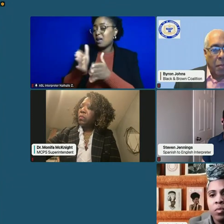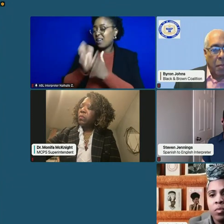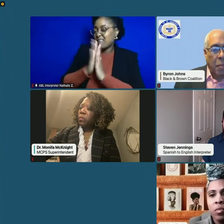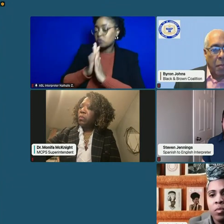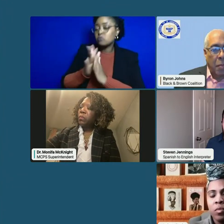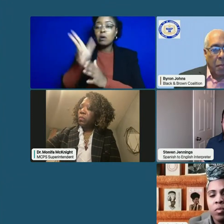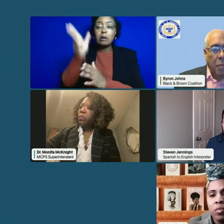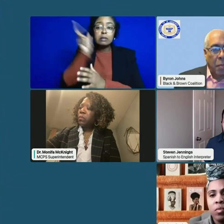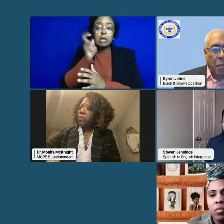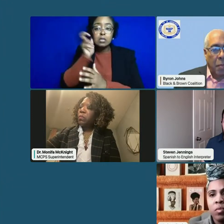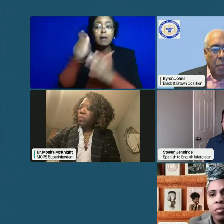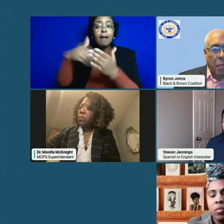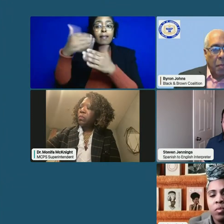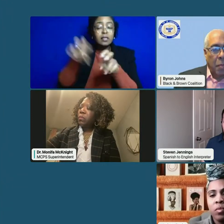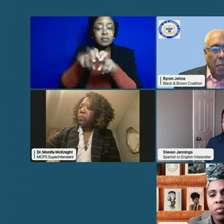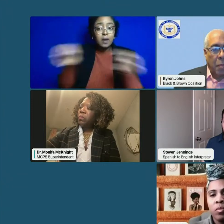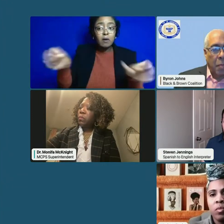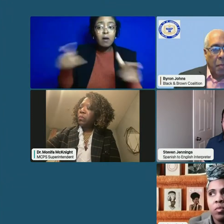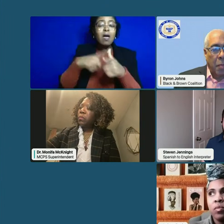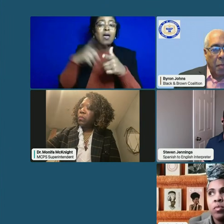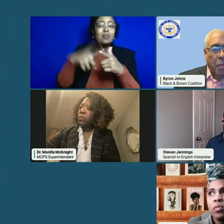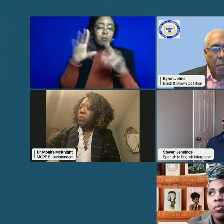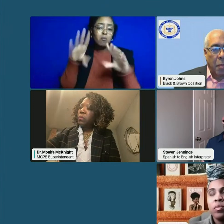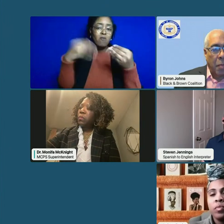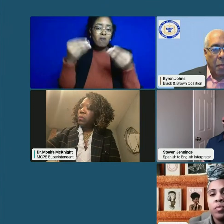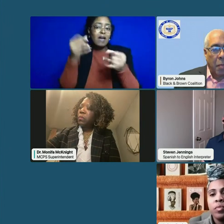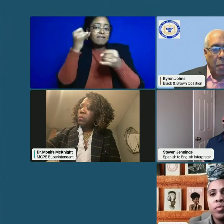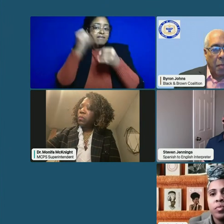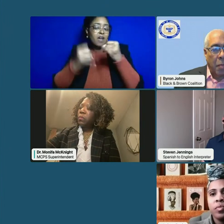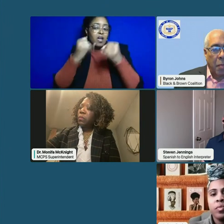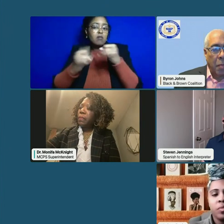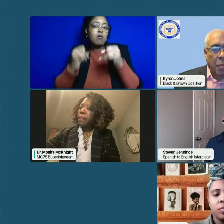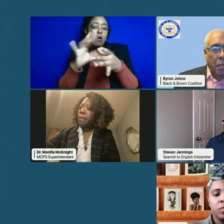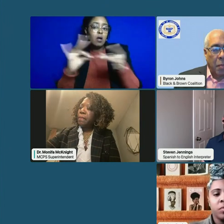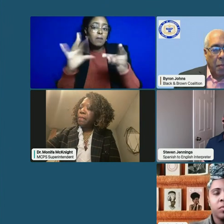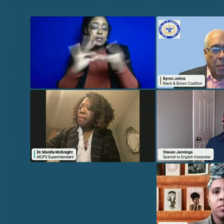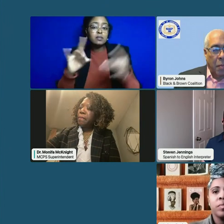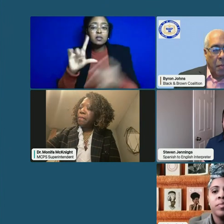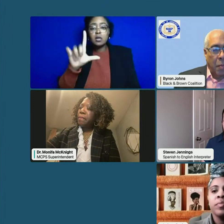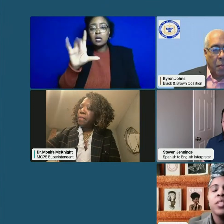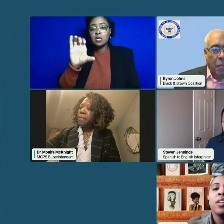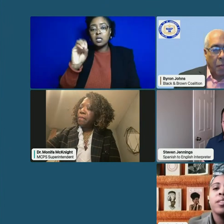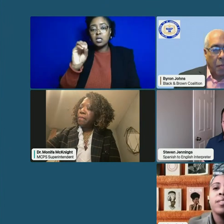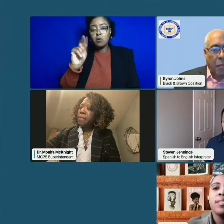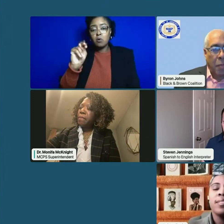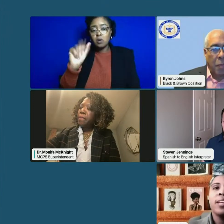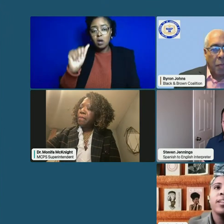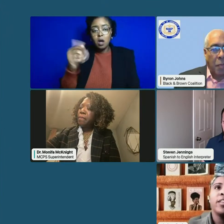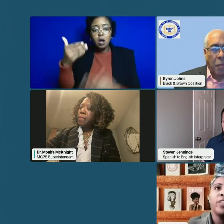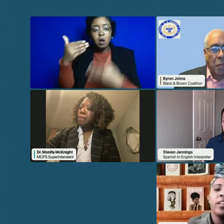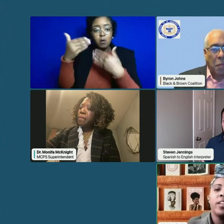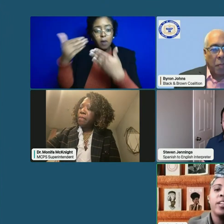we are running out of time, Doctor McKnight, we're going to ask you to listen to the next Channel Two and then then give